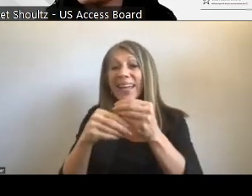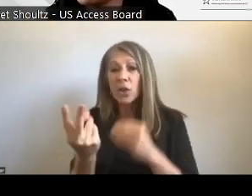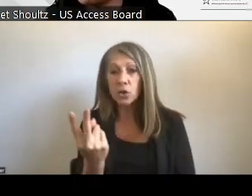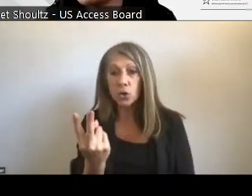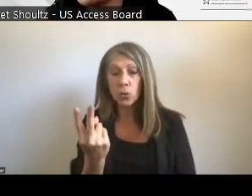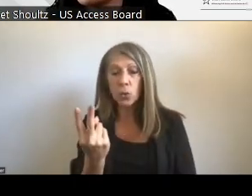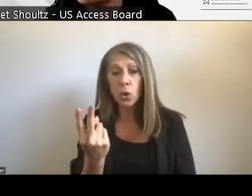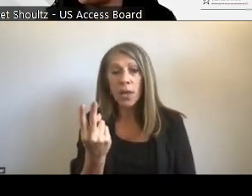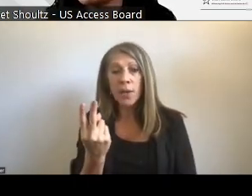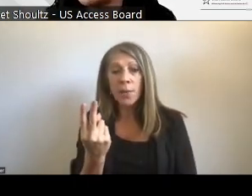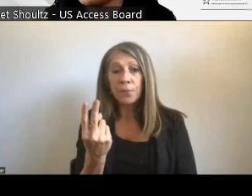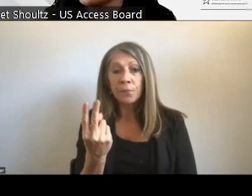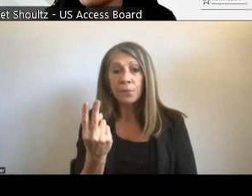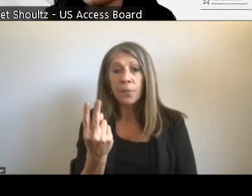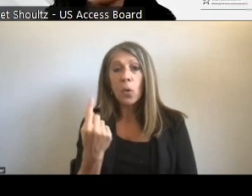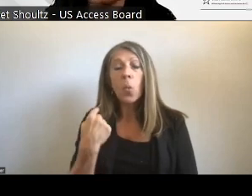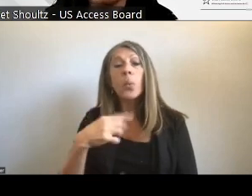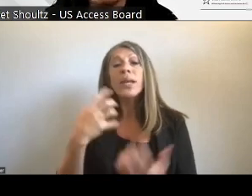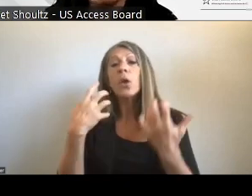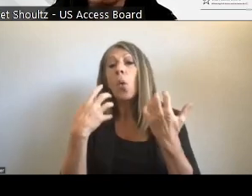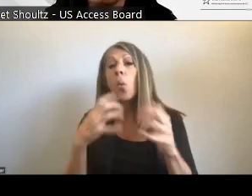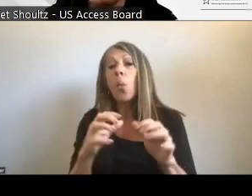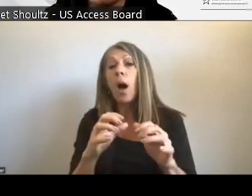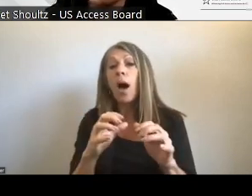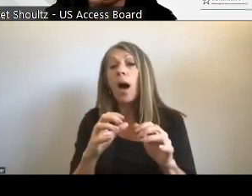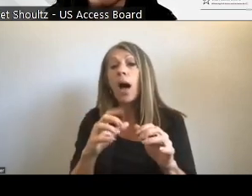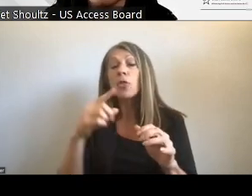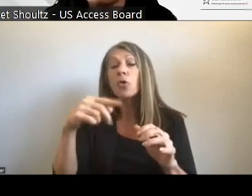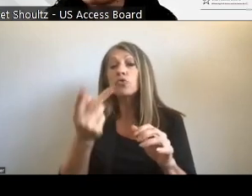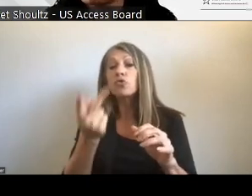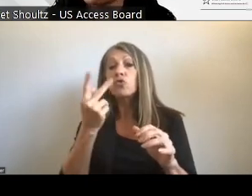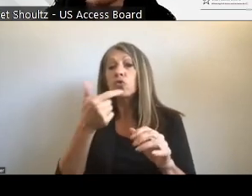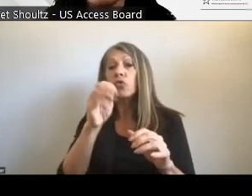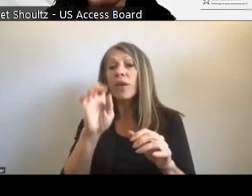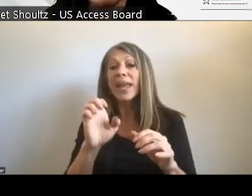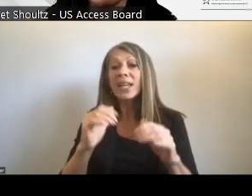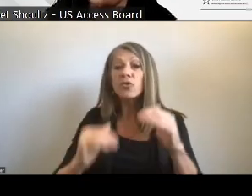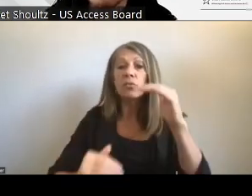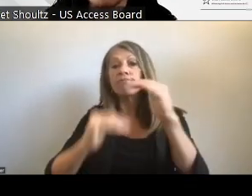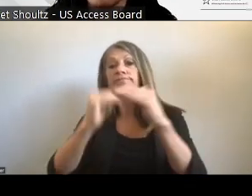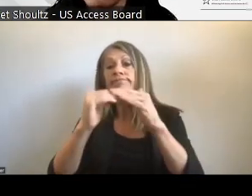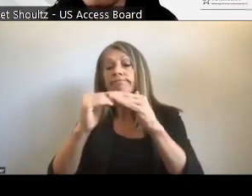so if the change, we don't want that the those two grades to exceed 13.3 percent.